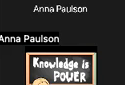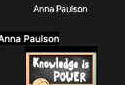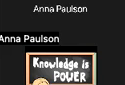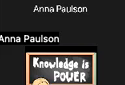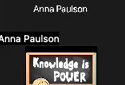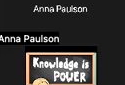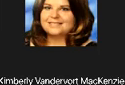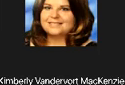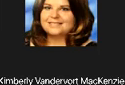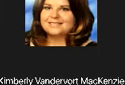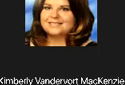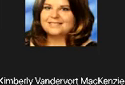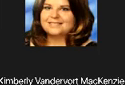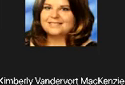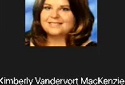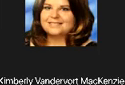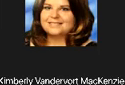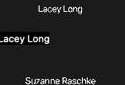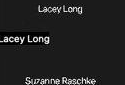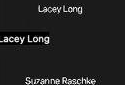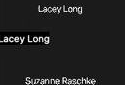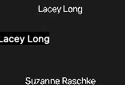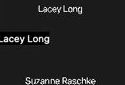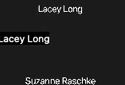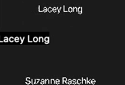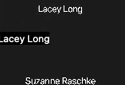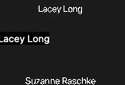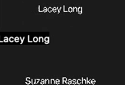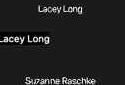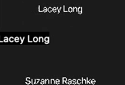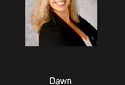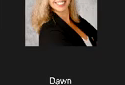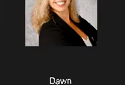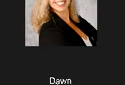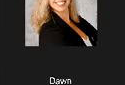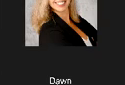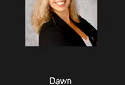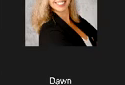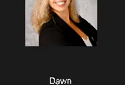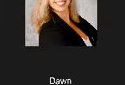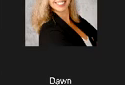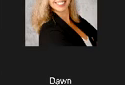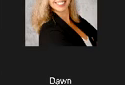sign each of the objects if the child is visual we might even pair some of them with pictures